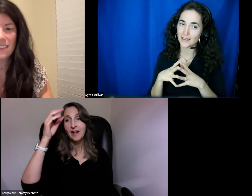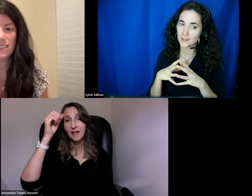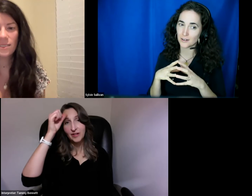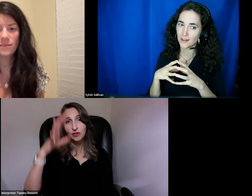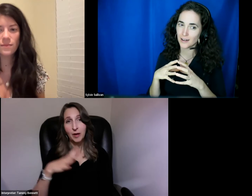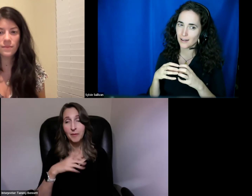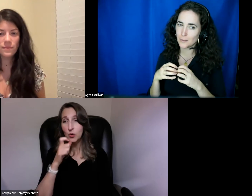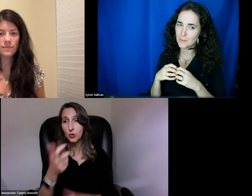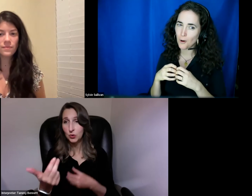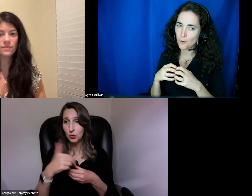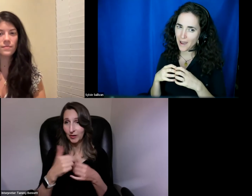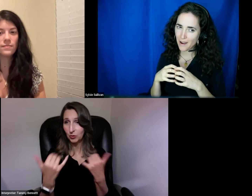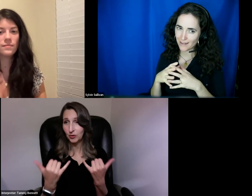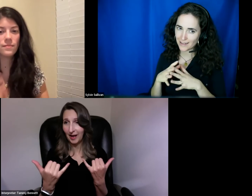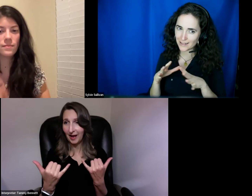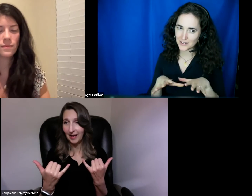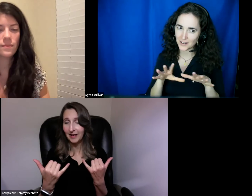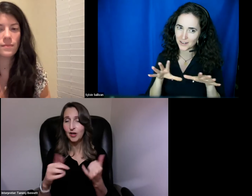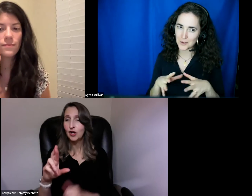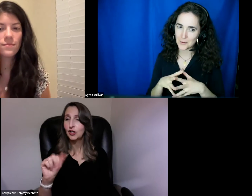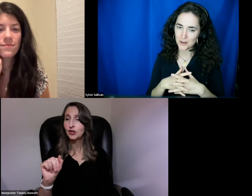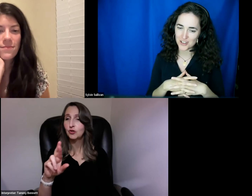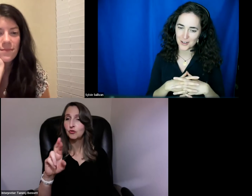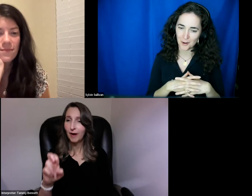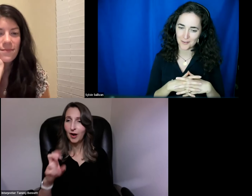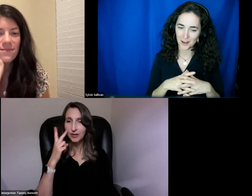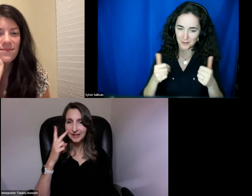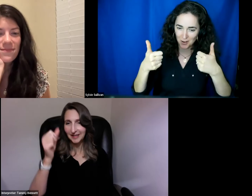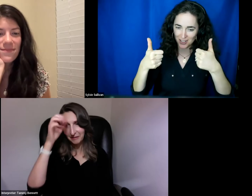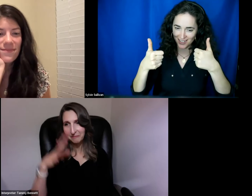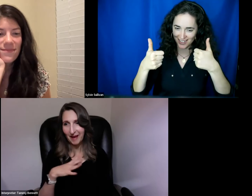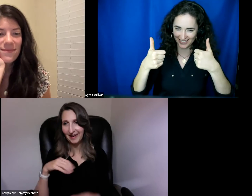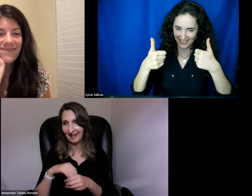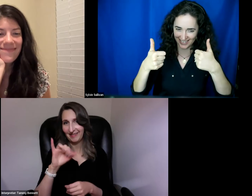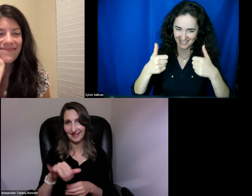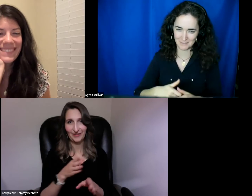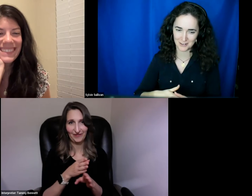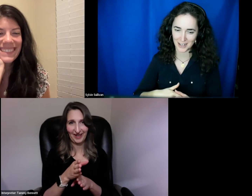You guys are a little bit more rare in this field than we appreciate you all very much, Mr.